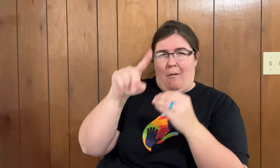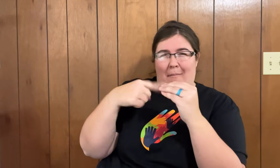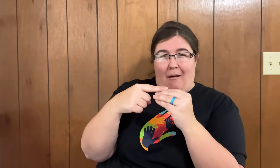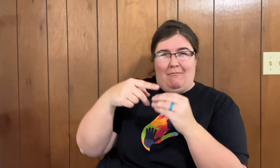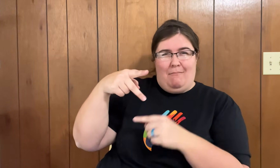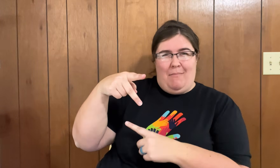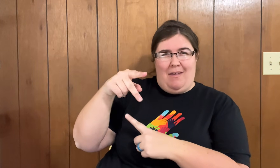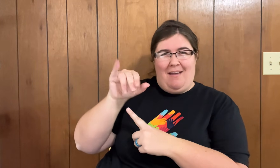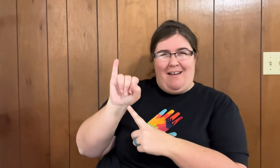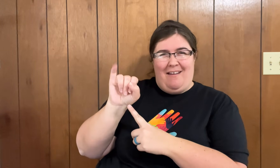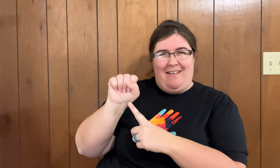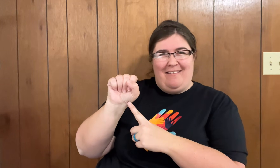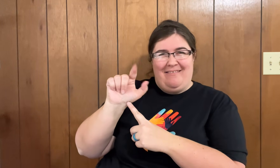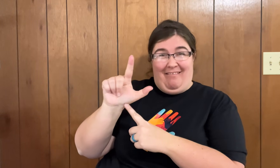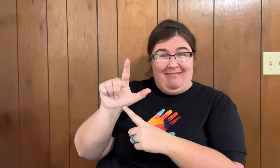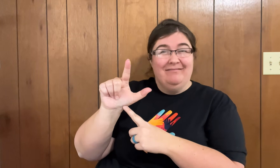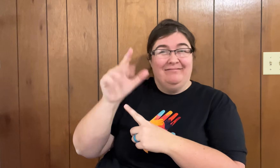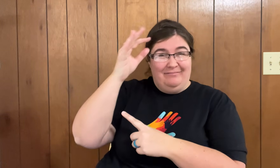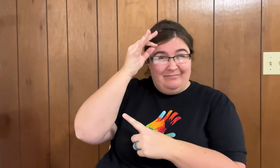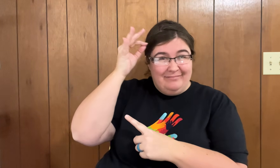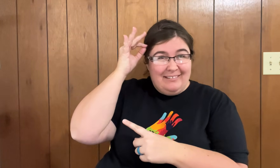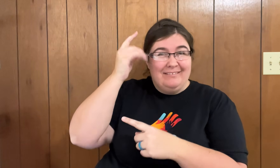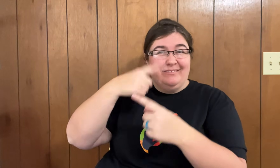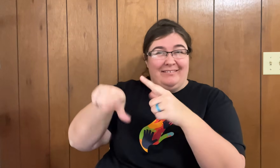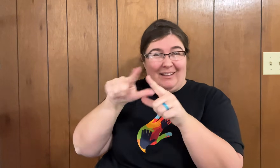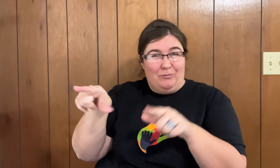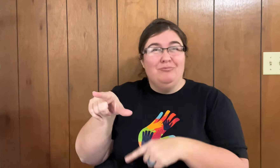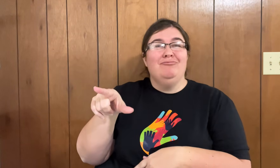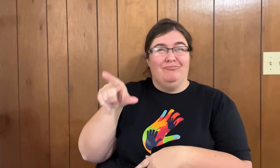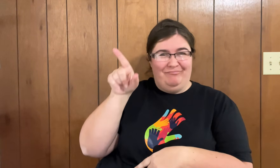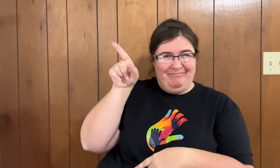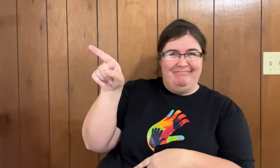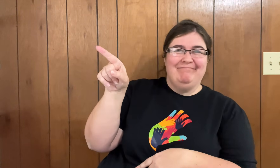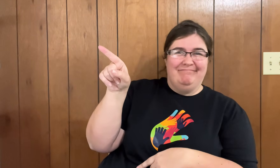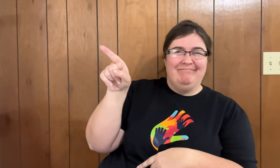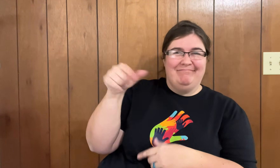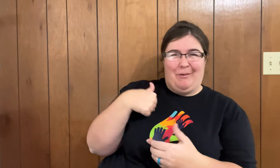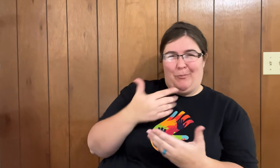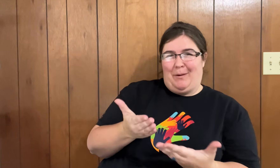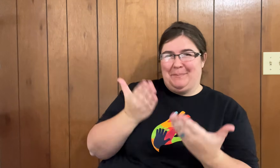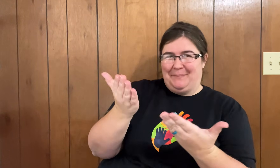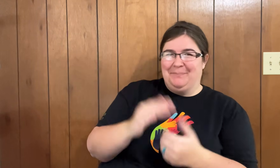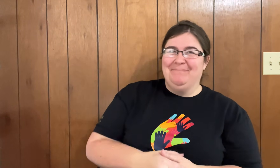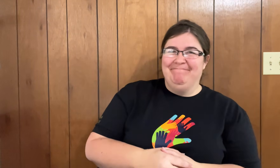in learning more about Plains Indian Sign Language, I recommend this video.